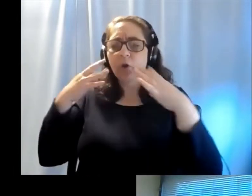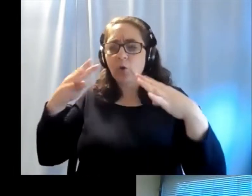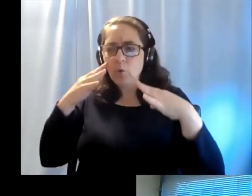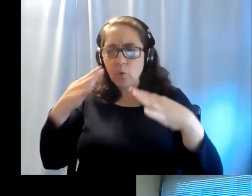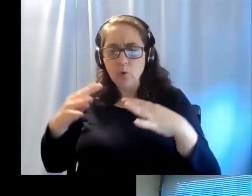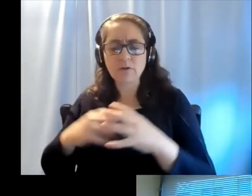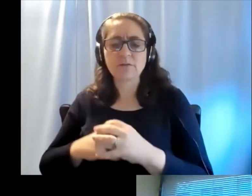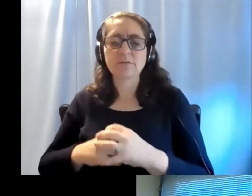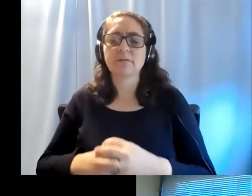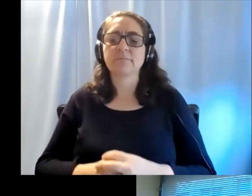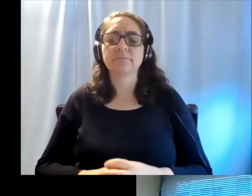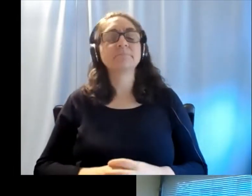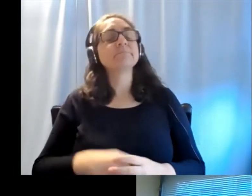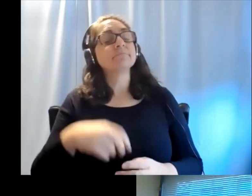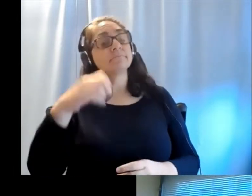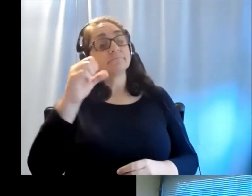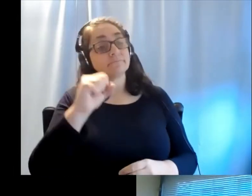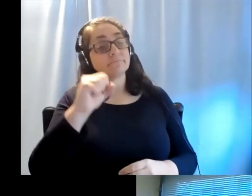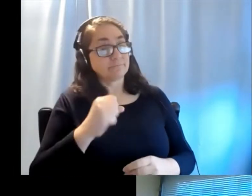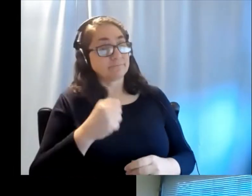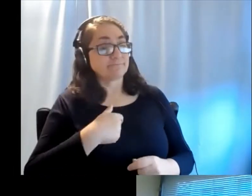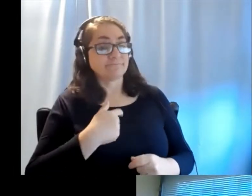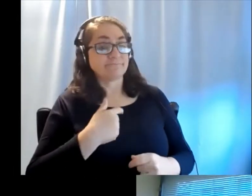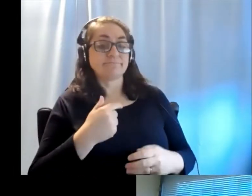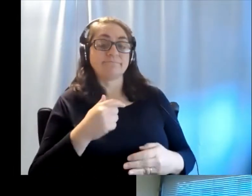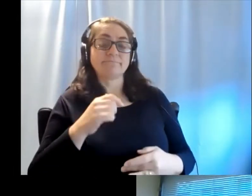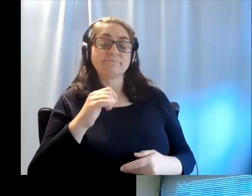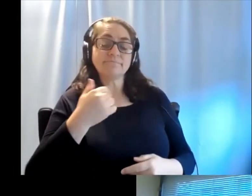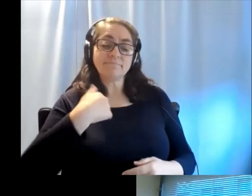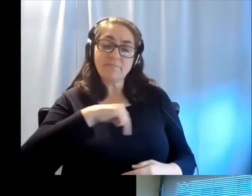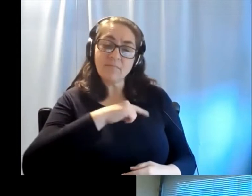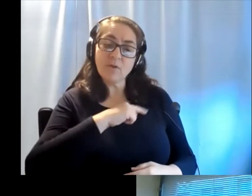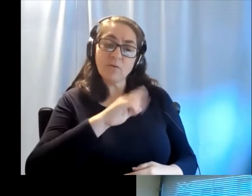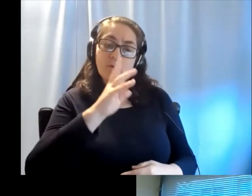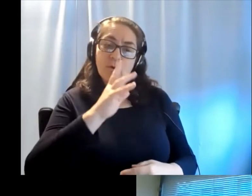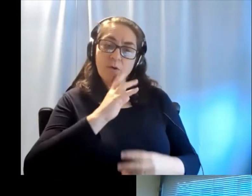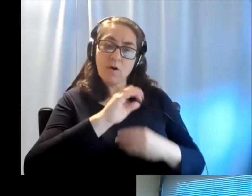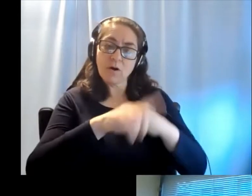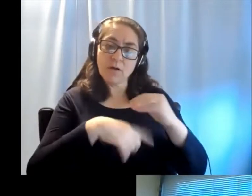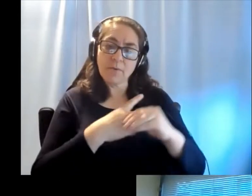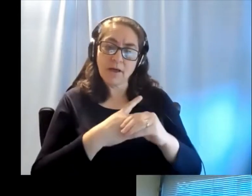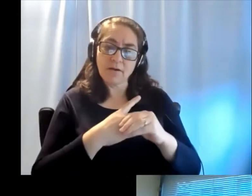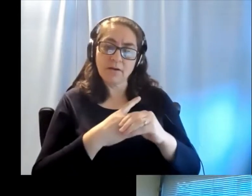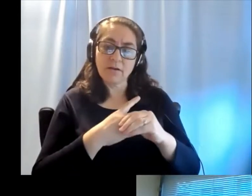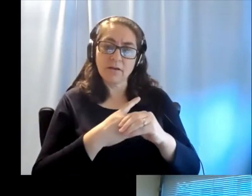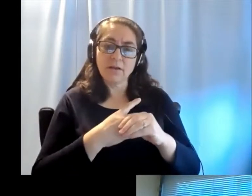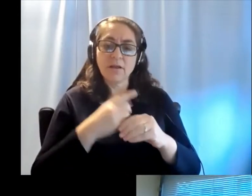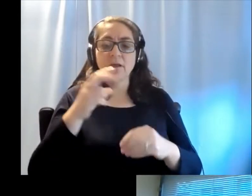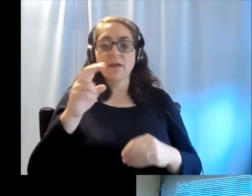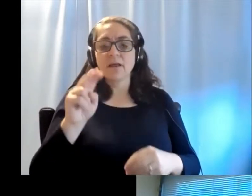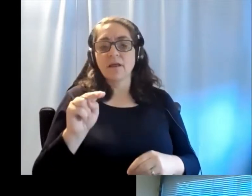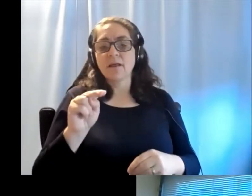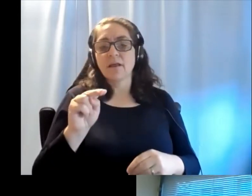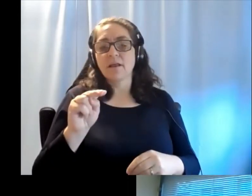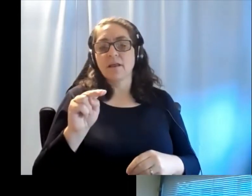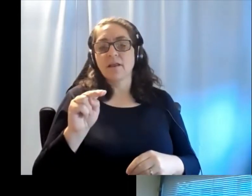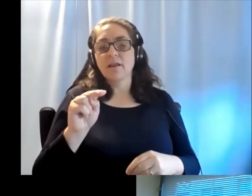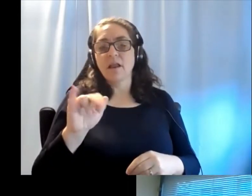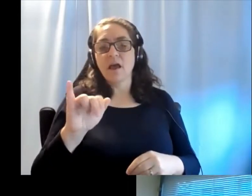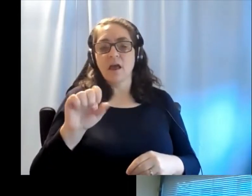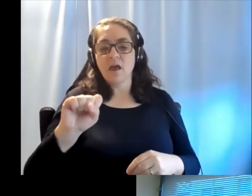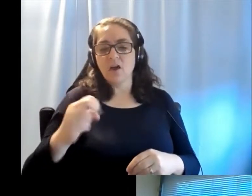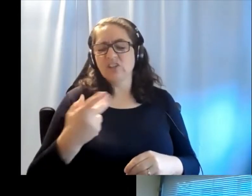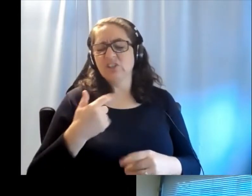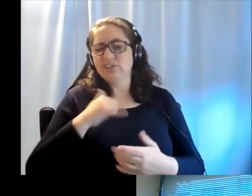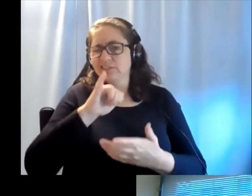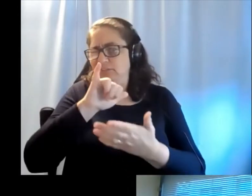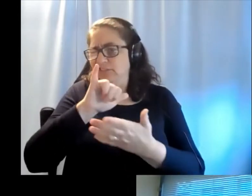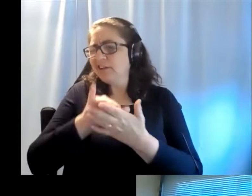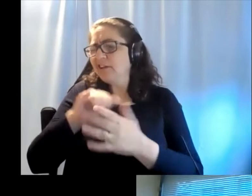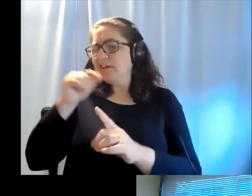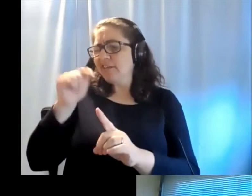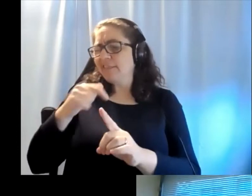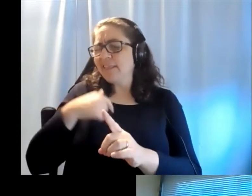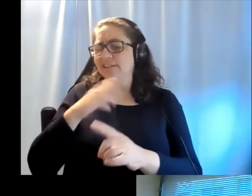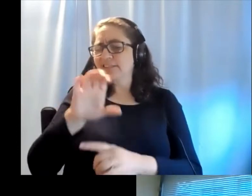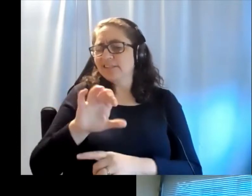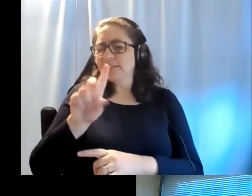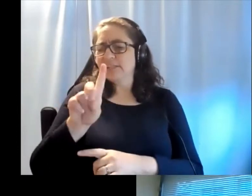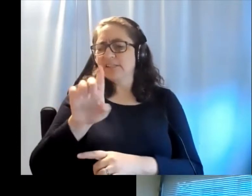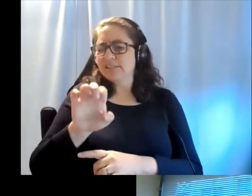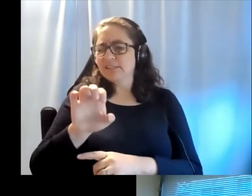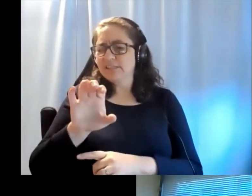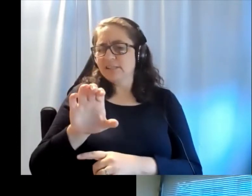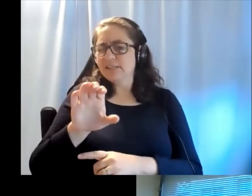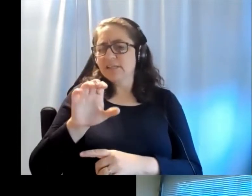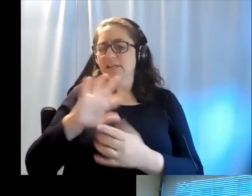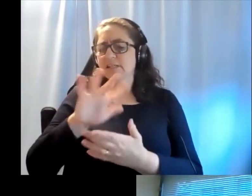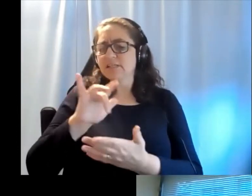Basically, the CDC Center that works on occupational noise, has been in service